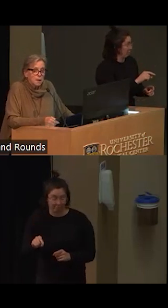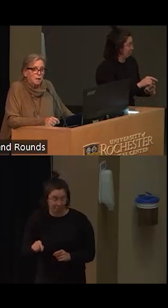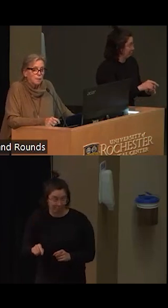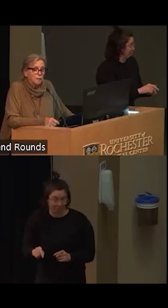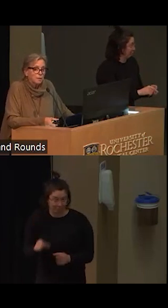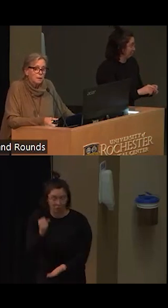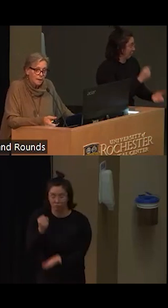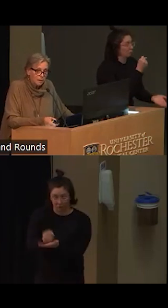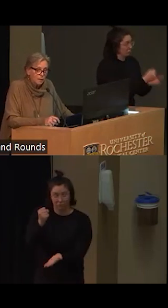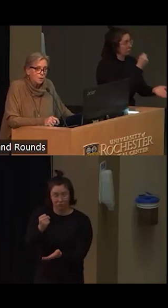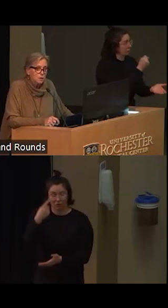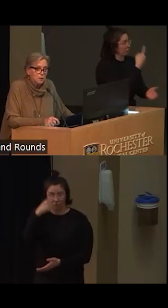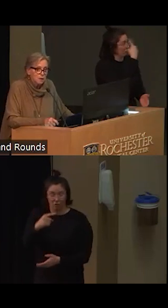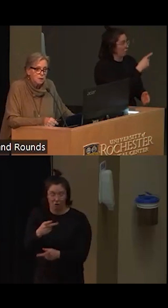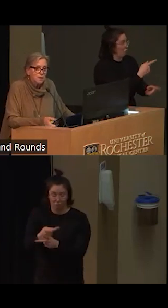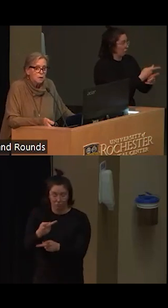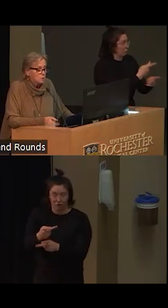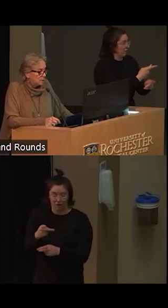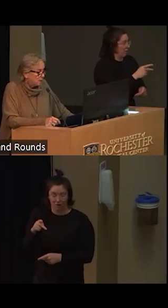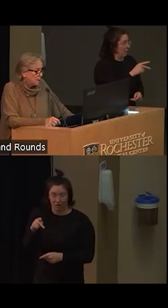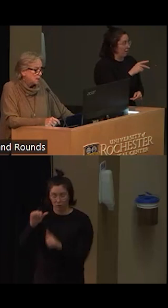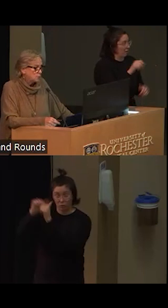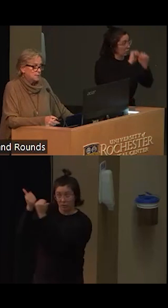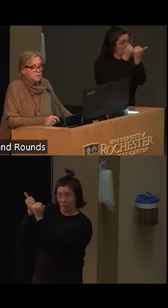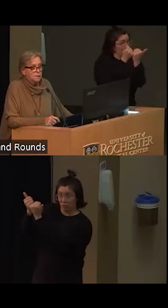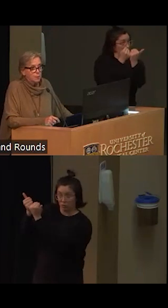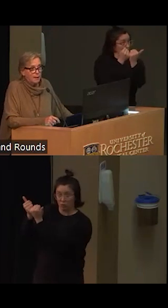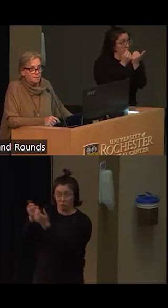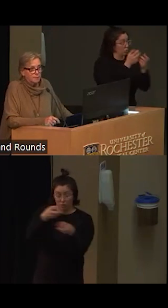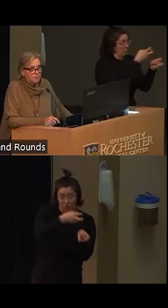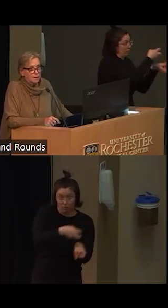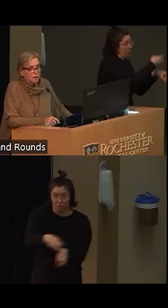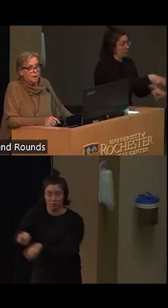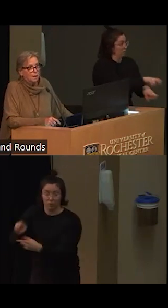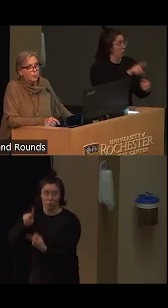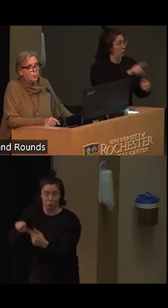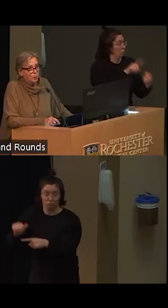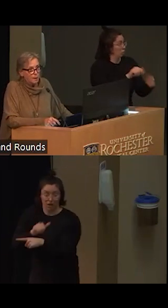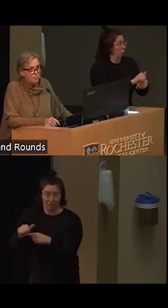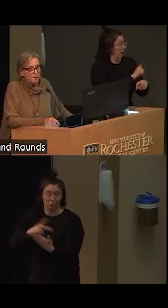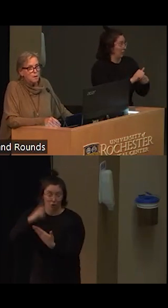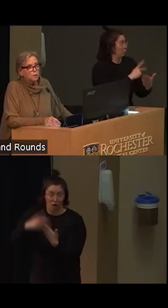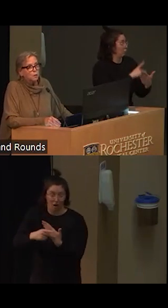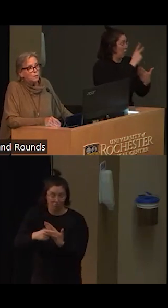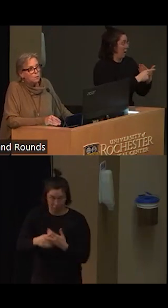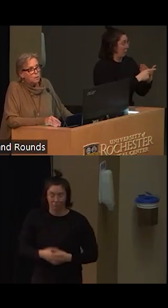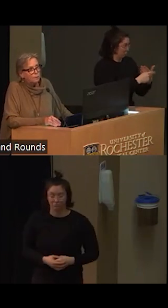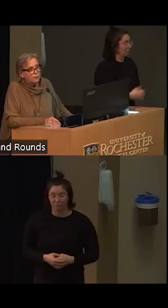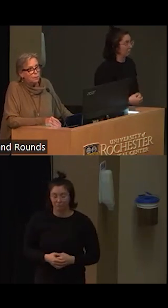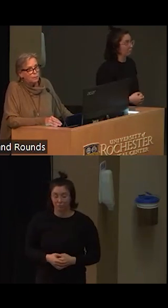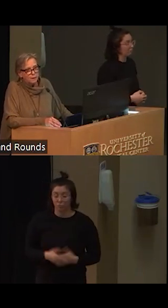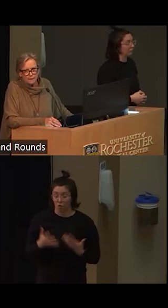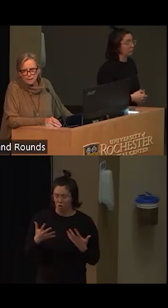Critical Care Association to be a transition to practice uh program so we offer already I think